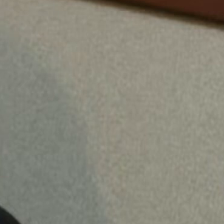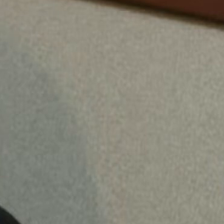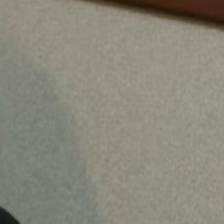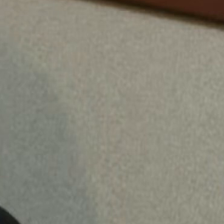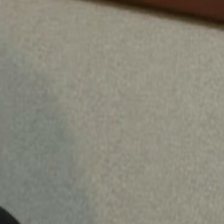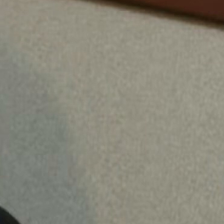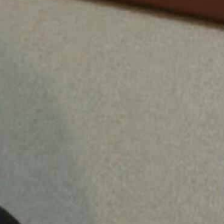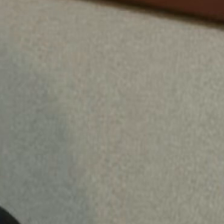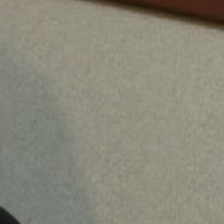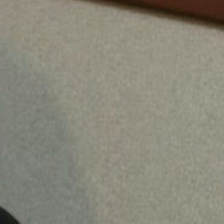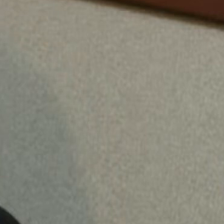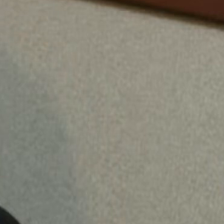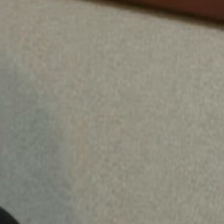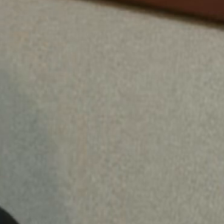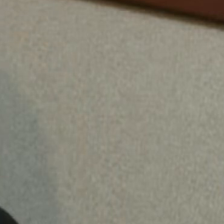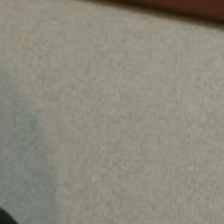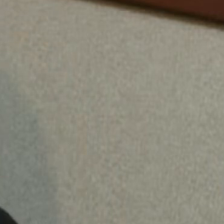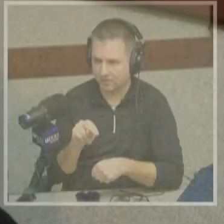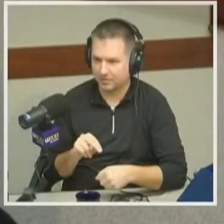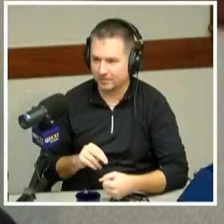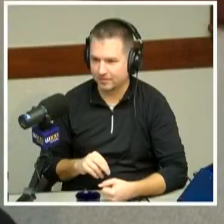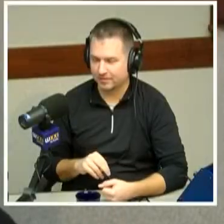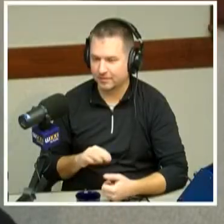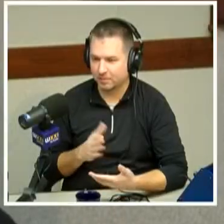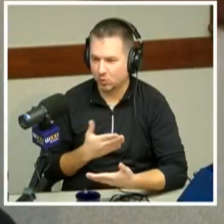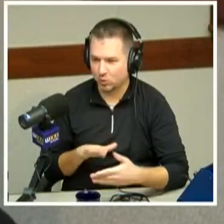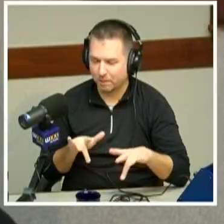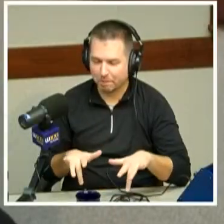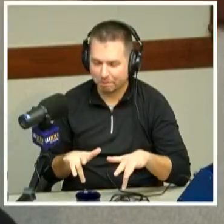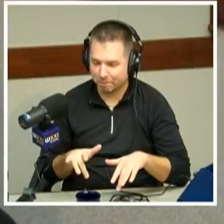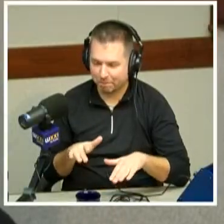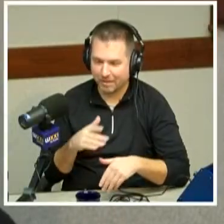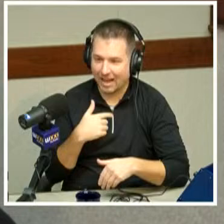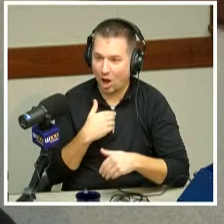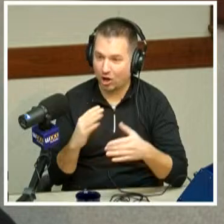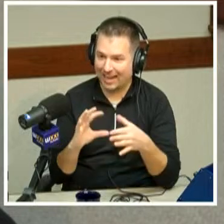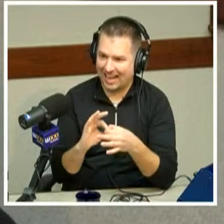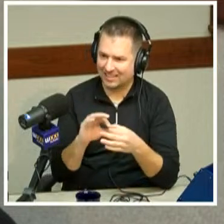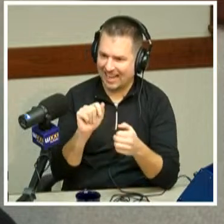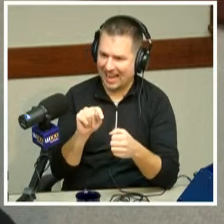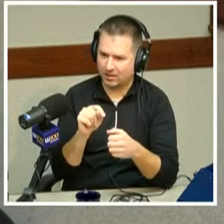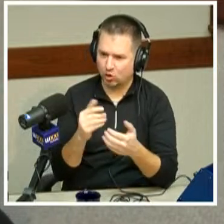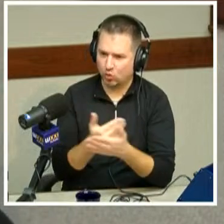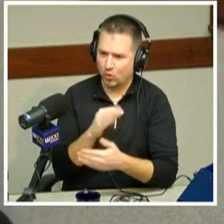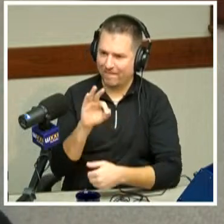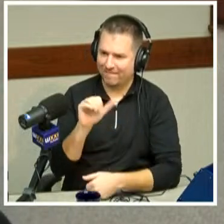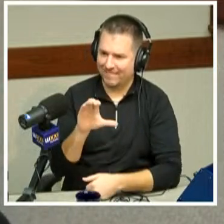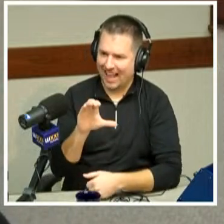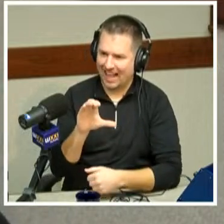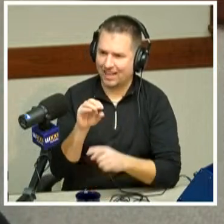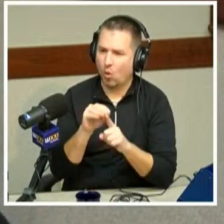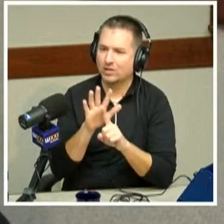Dawson our connection this hour was made at a new faculty orientation breakfast when Dr Jen